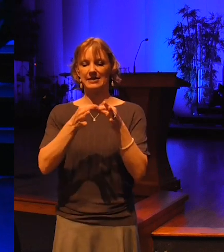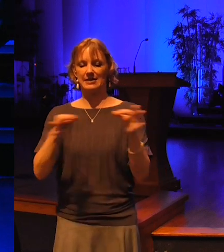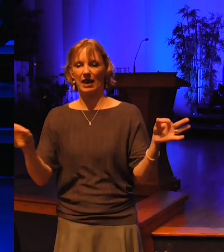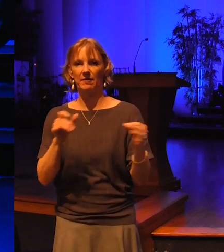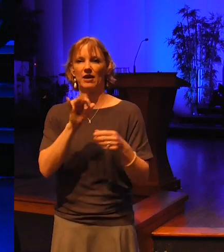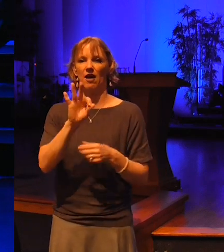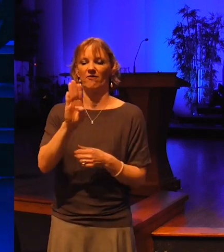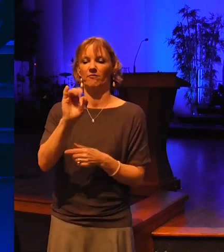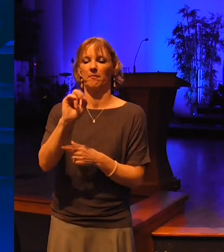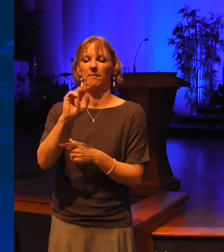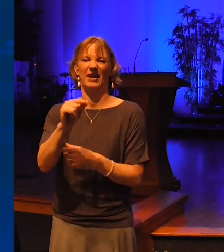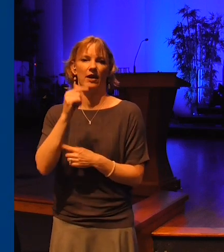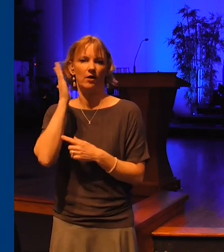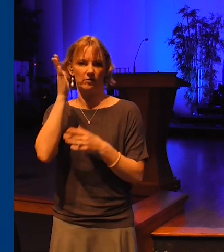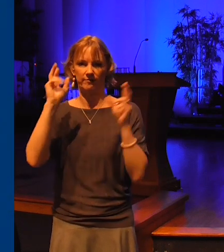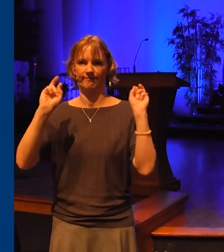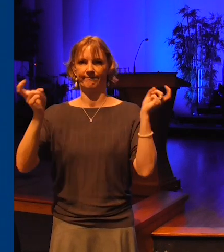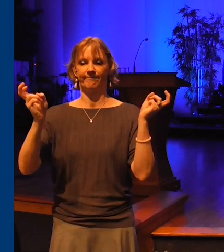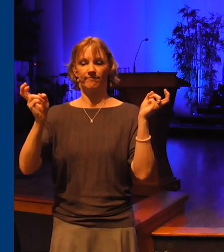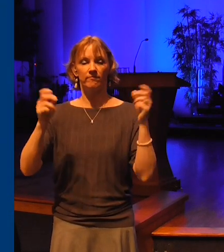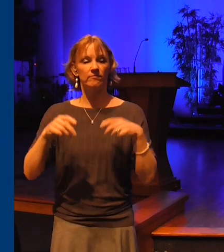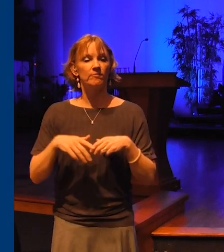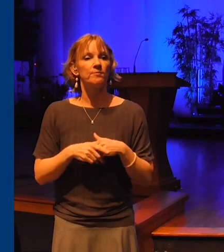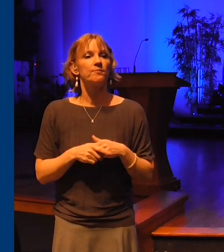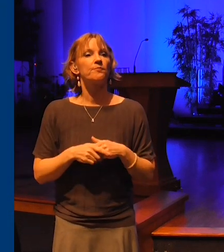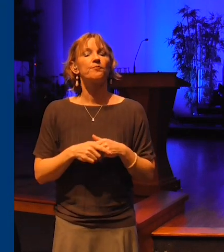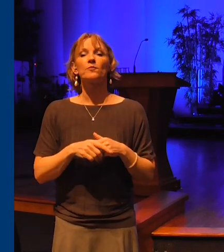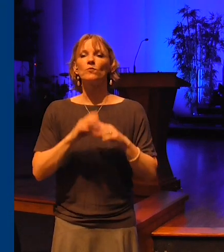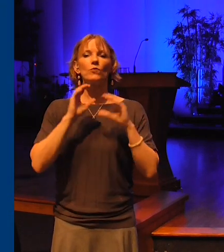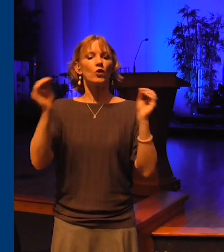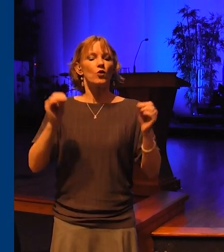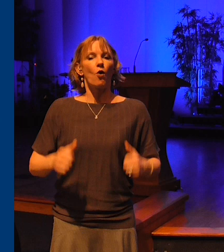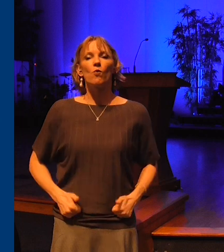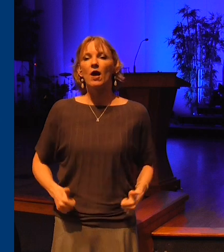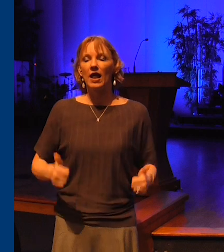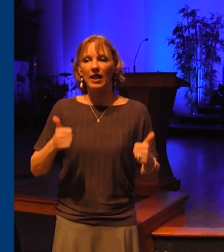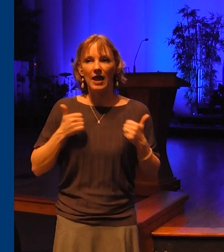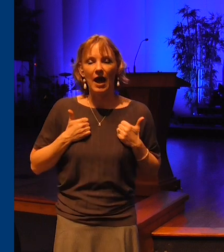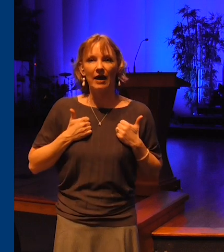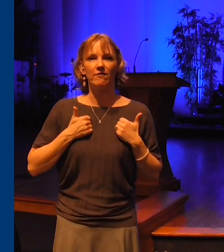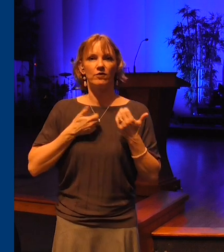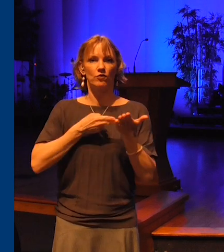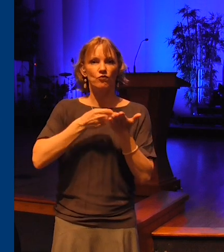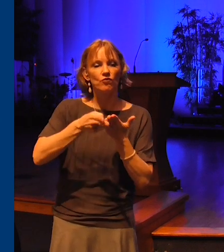to share it with you it goes like this there is no life truth intelligence nor substance